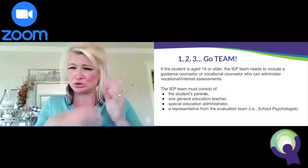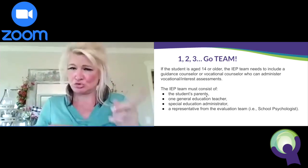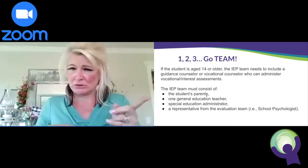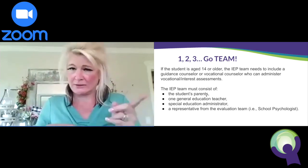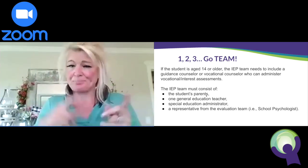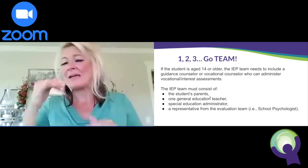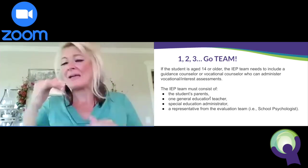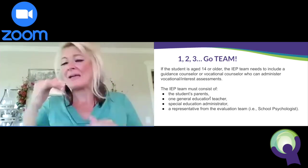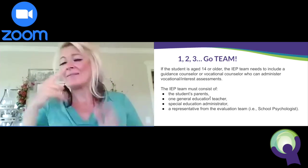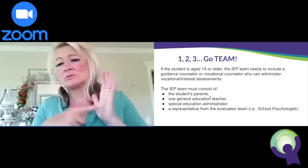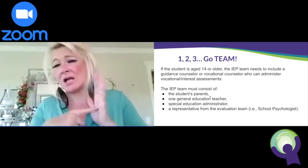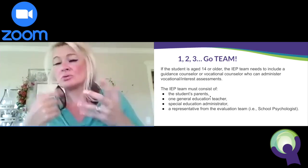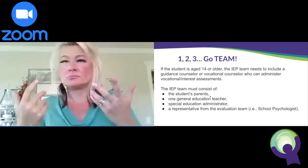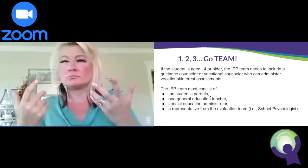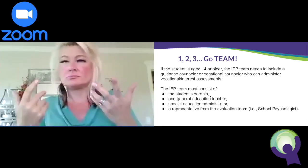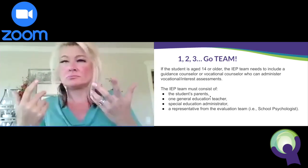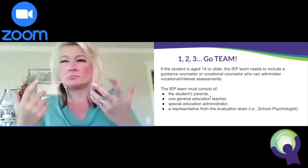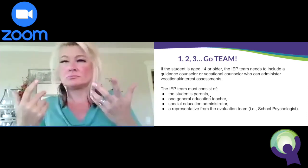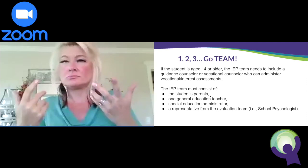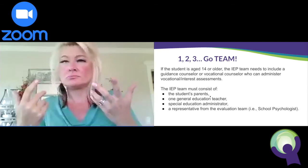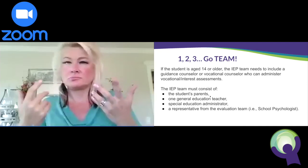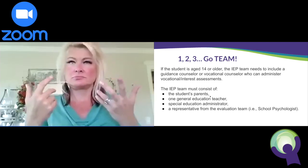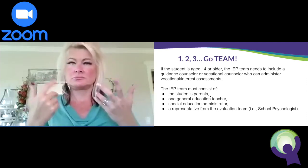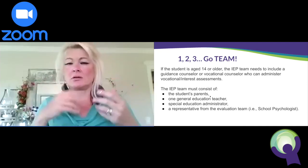when you're talking about placement for students. For example,